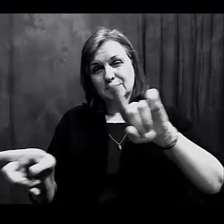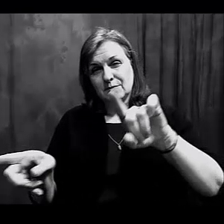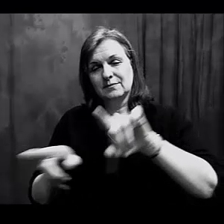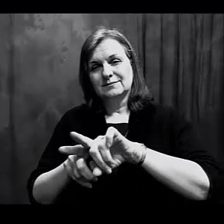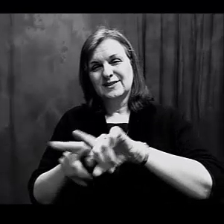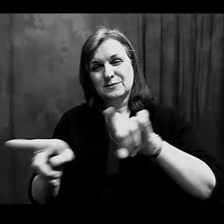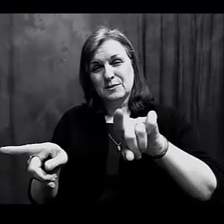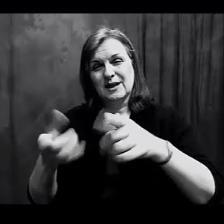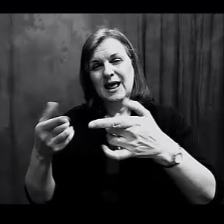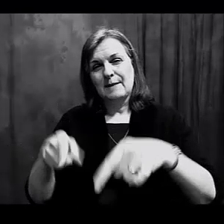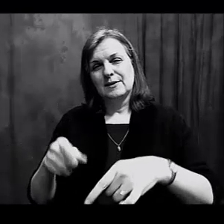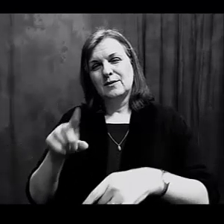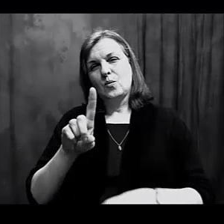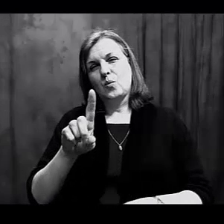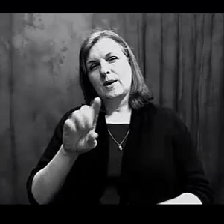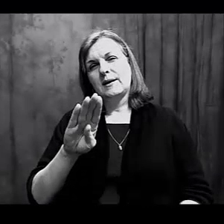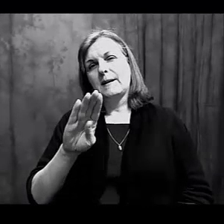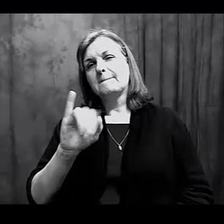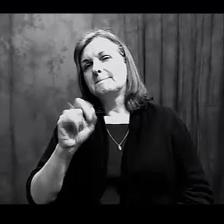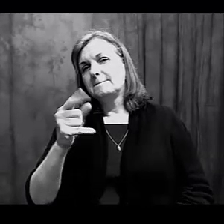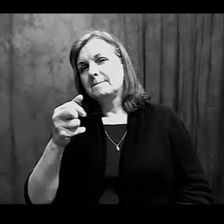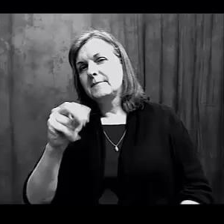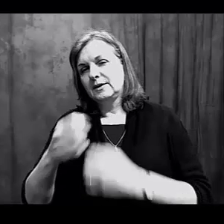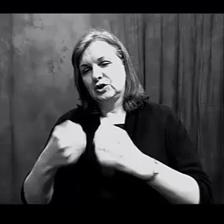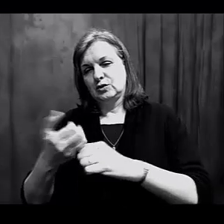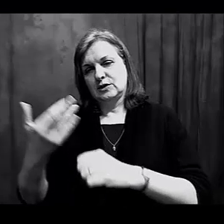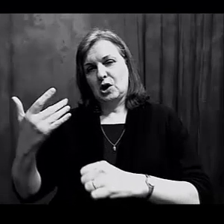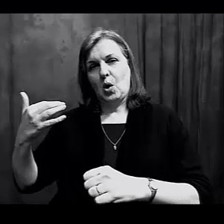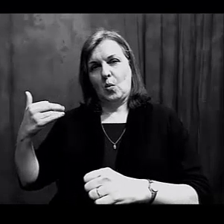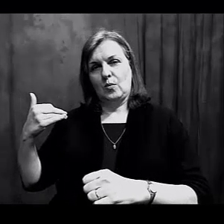this split probably came about a billion years ago